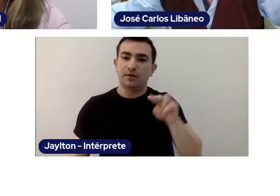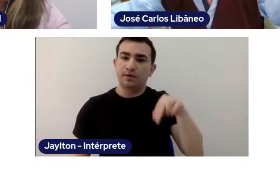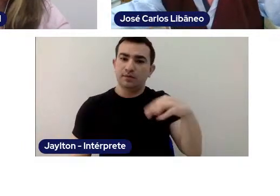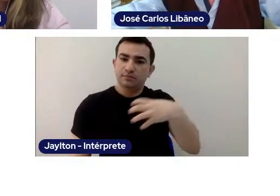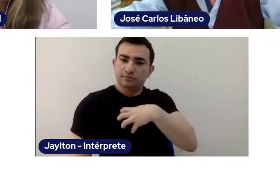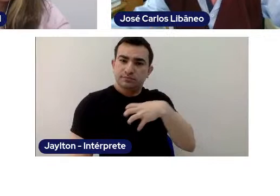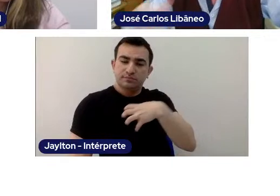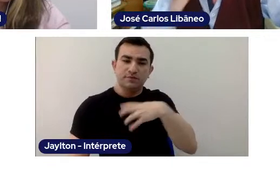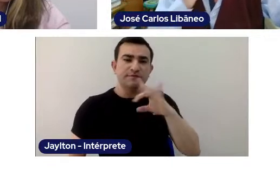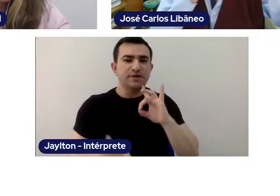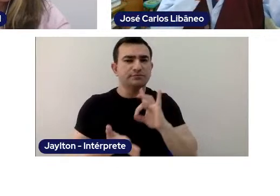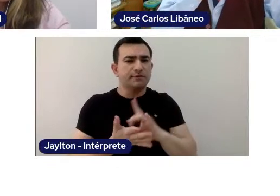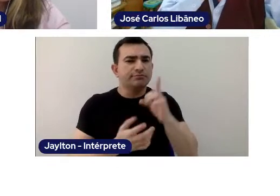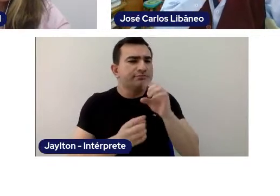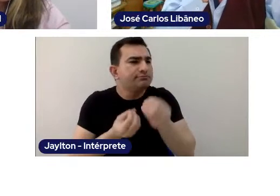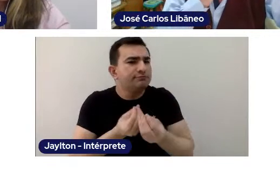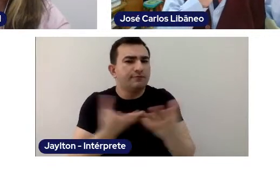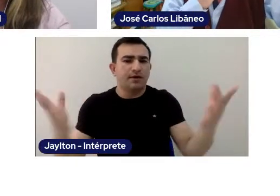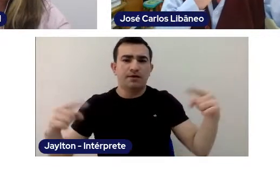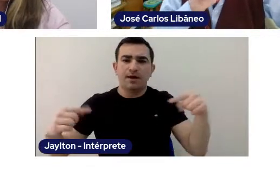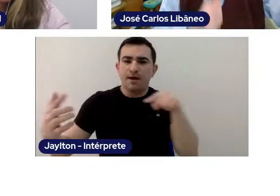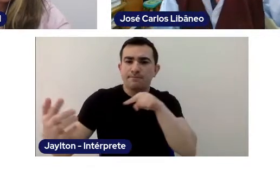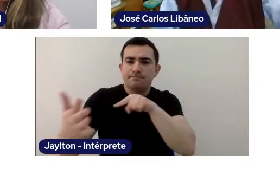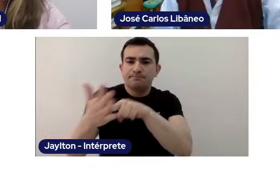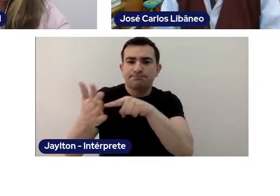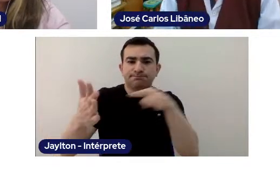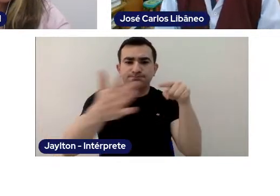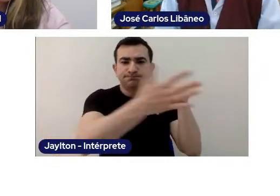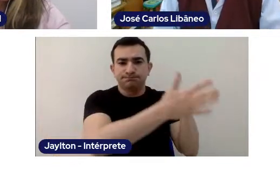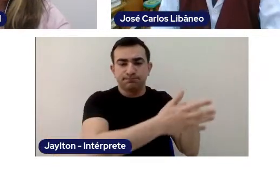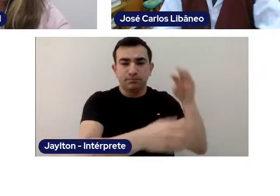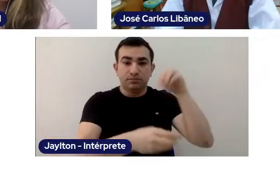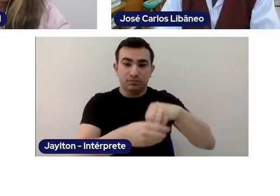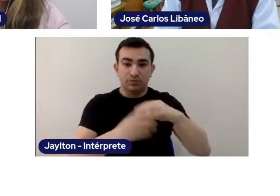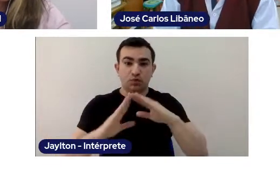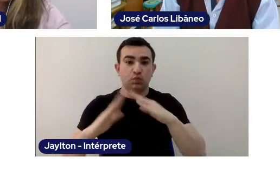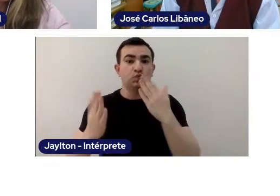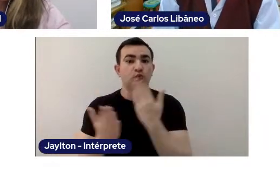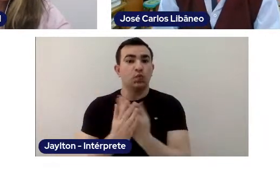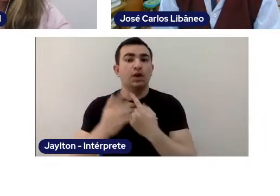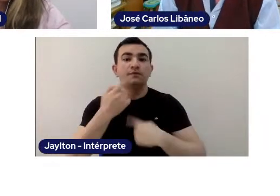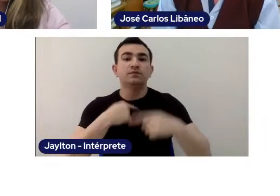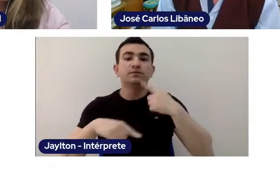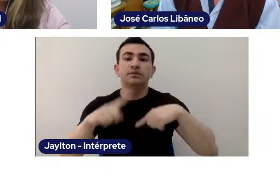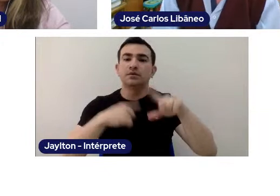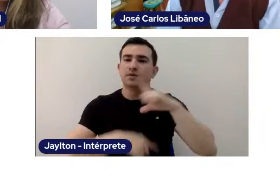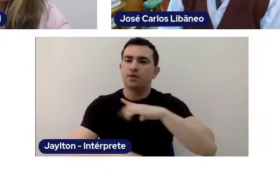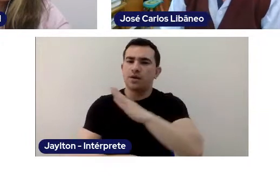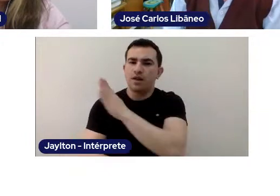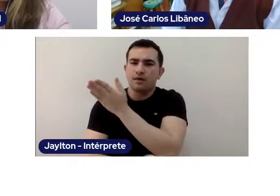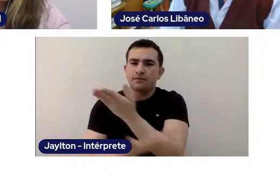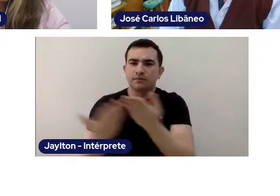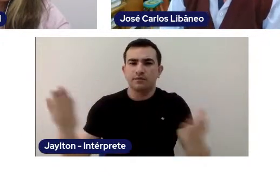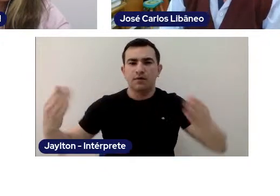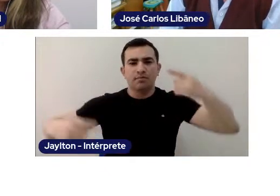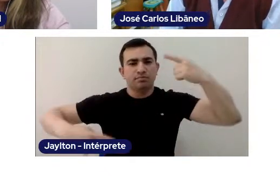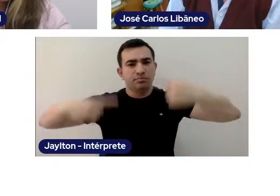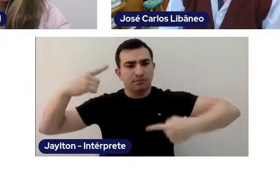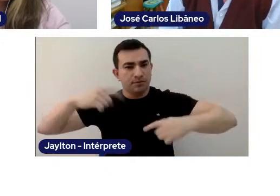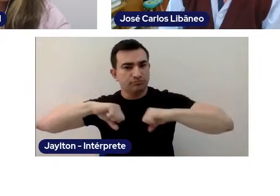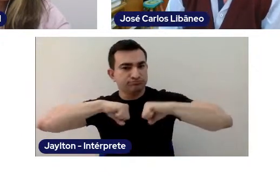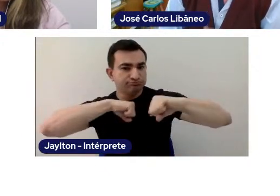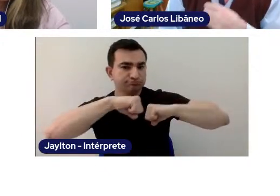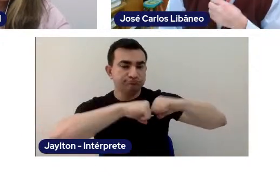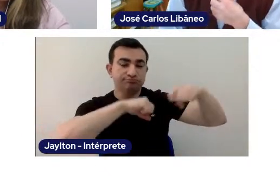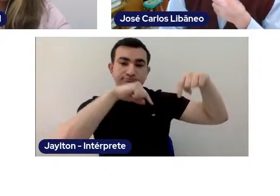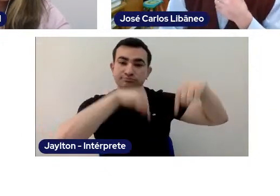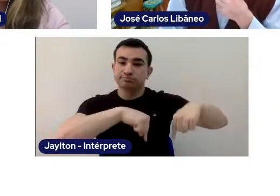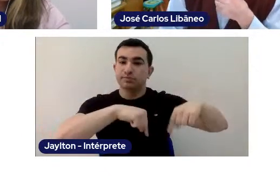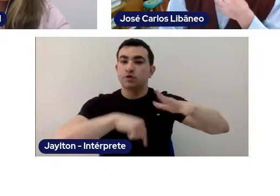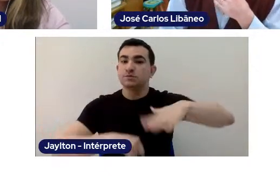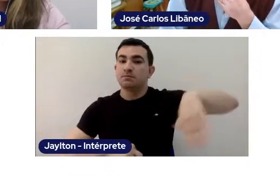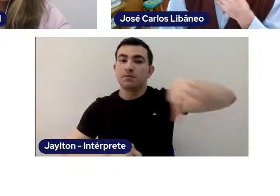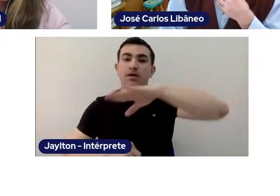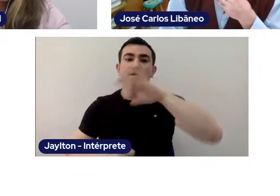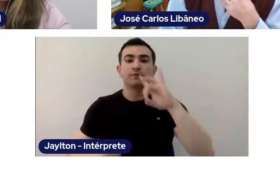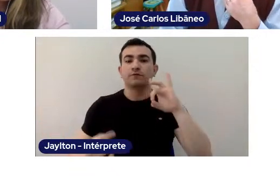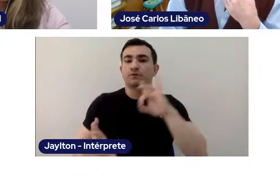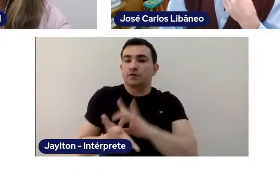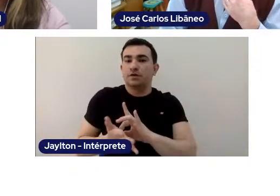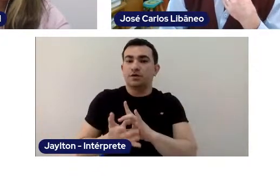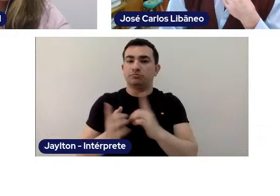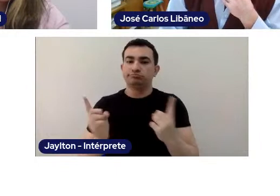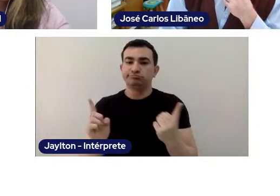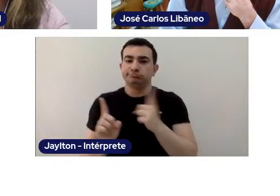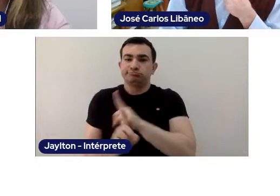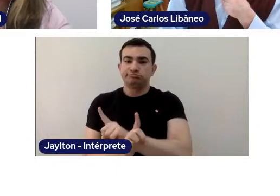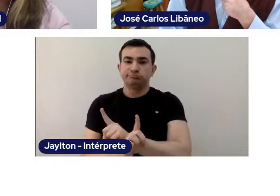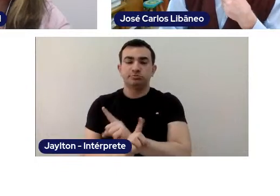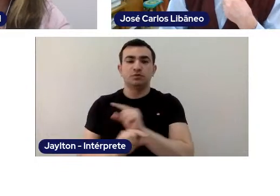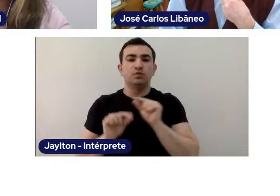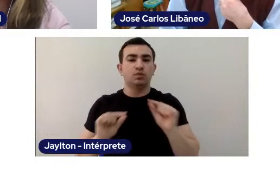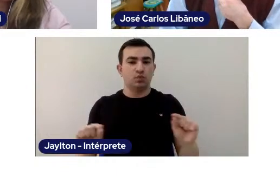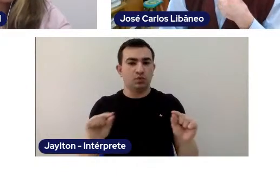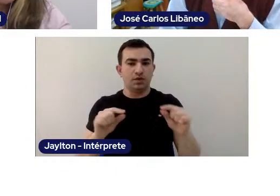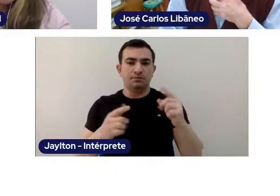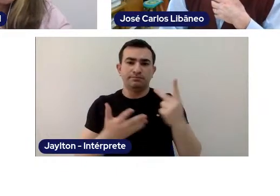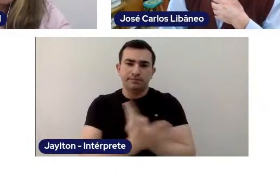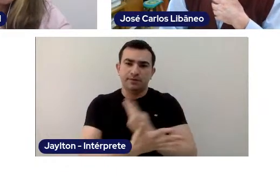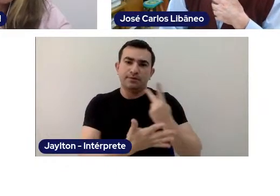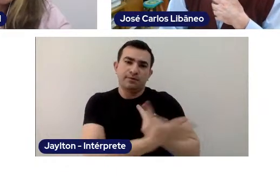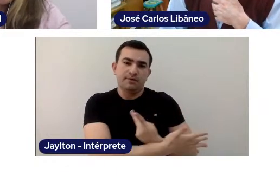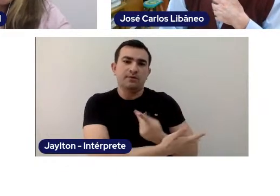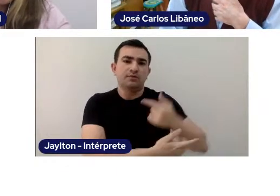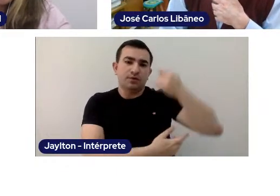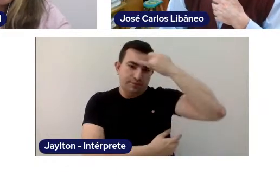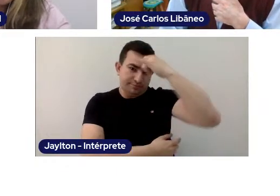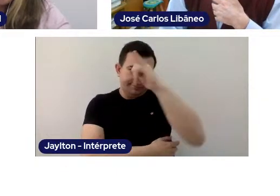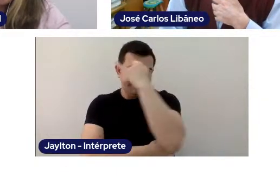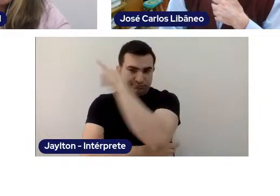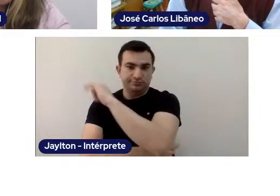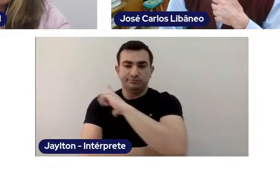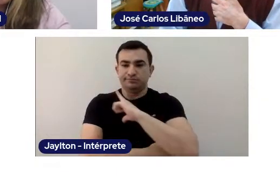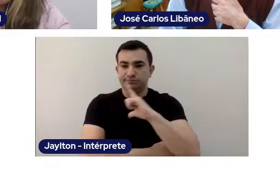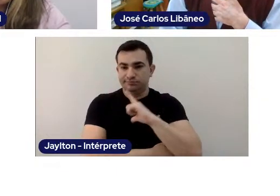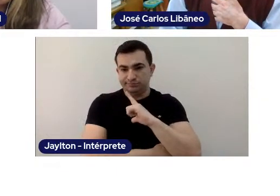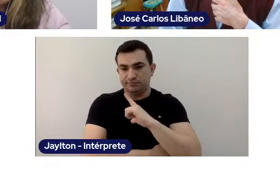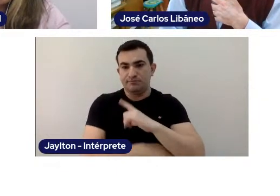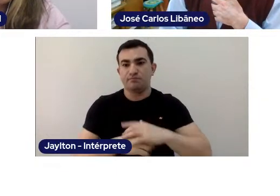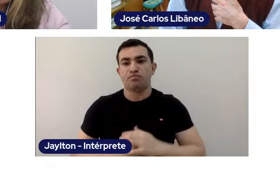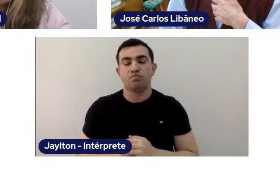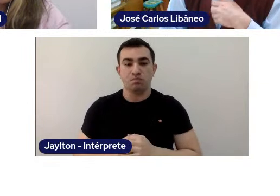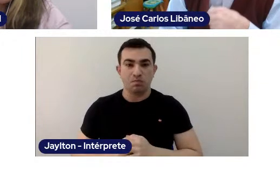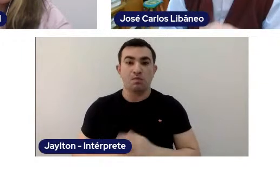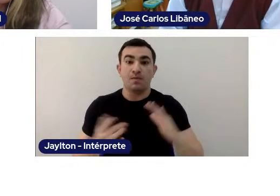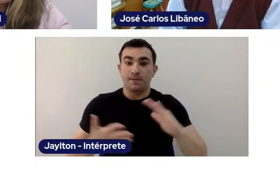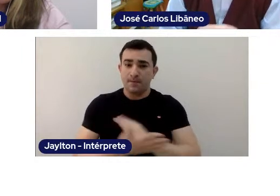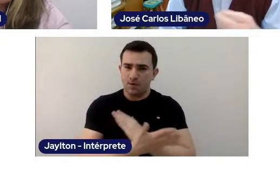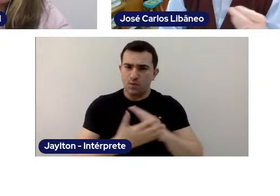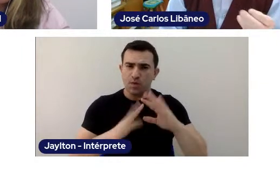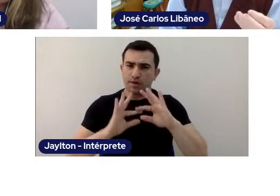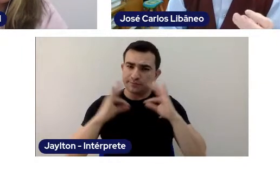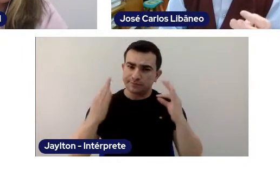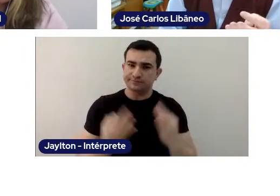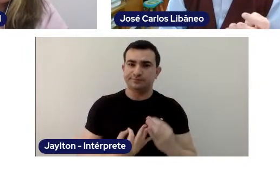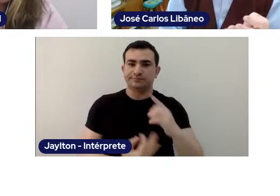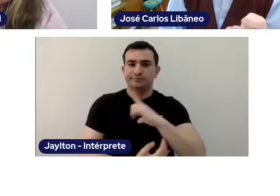And it has a function inside schools. And the desire for participating in this discussion, this debate, already shows that this space is on the contrary of perversity. On the contrary of chaos; that is what these families in favor of homeschooling claim.